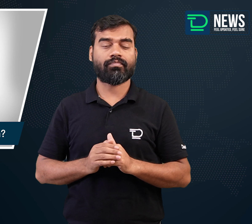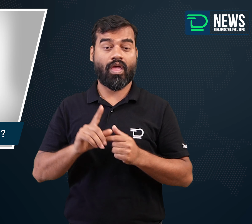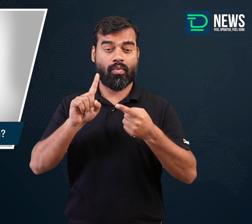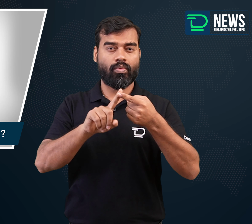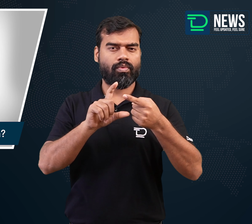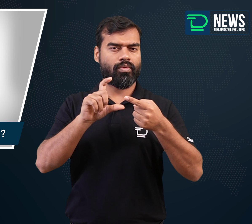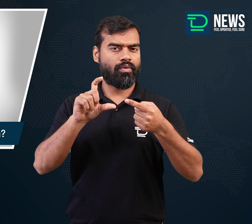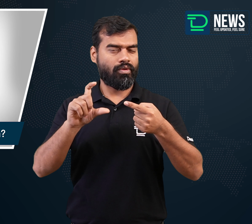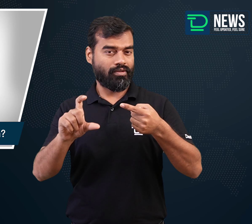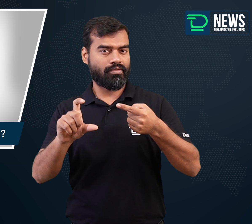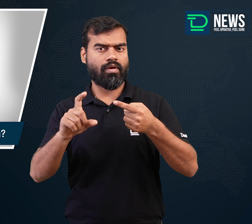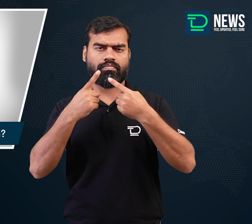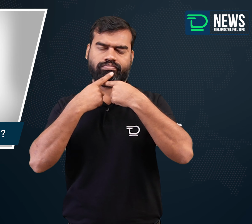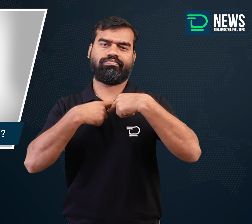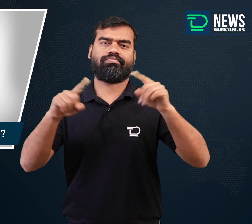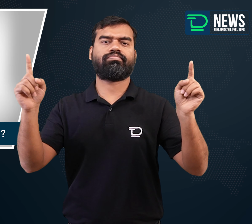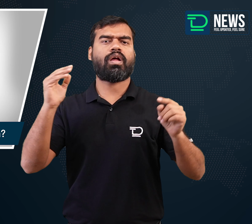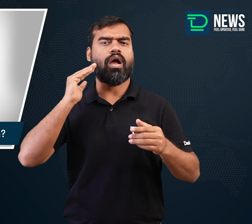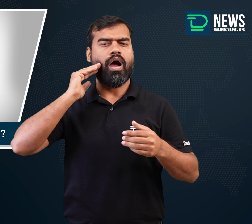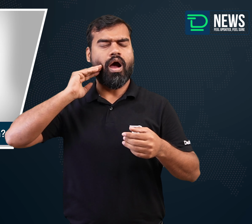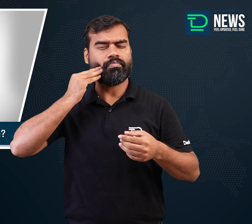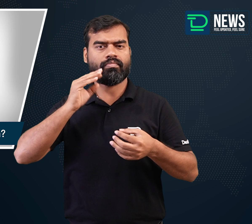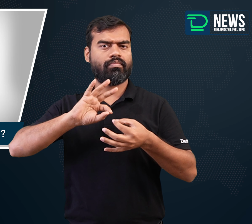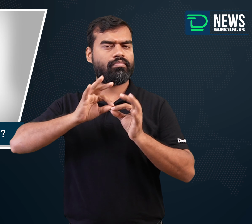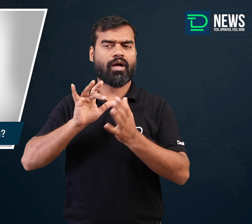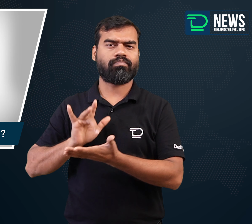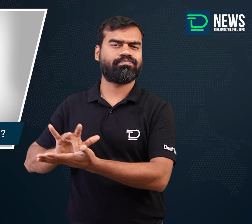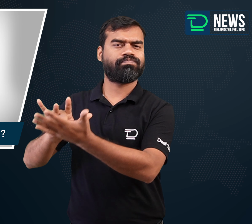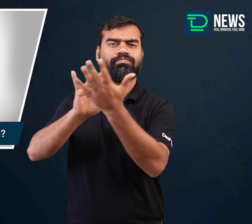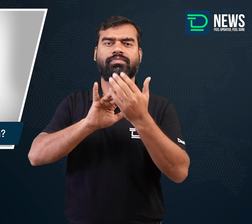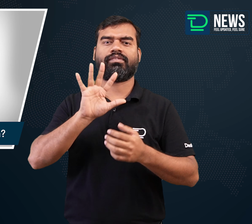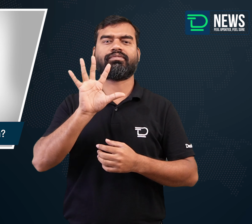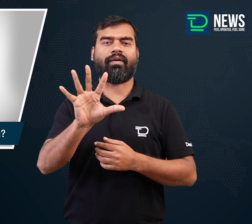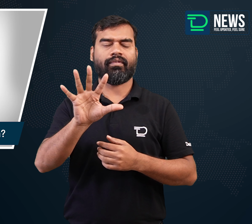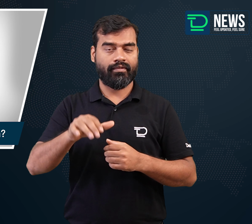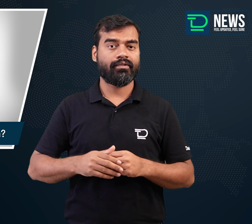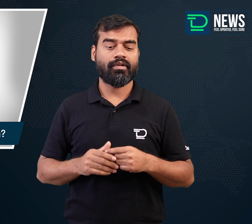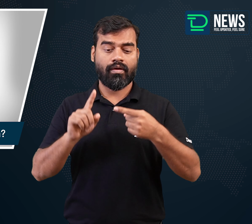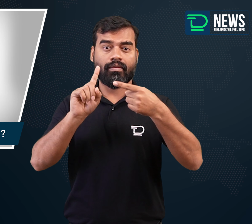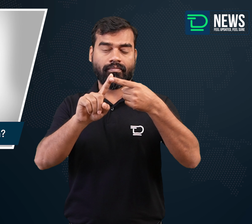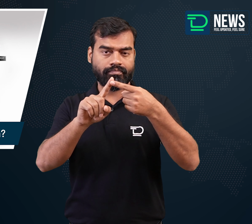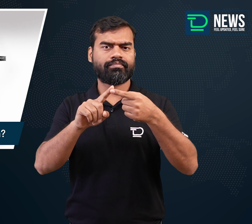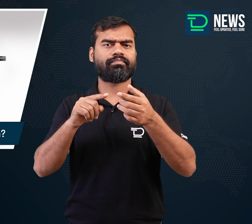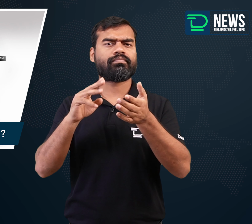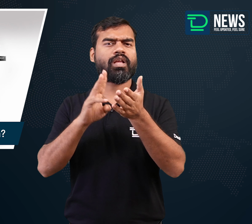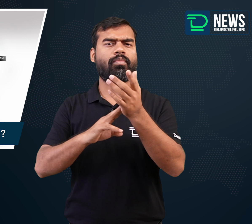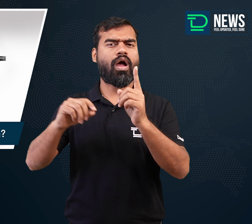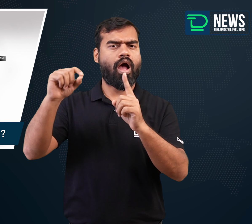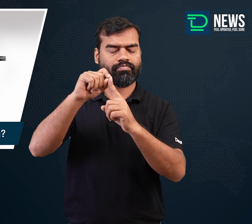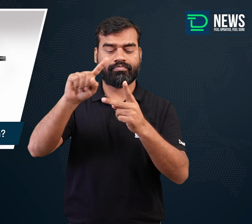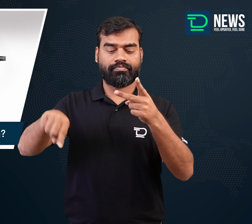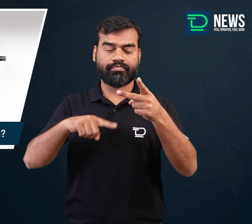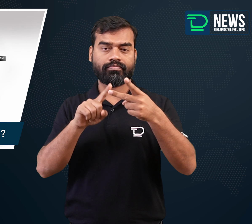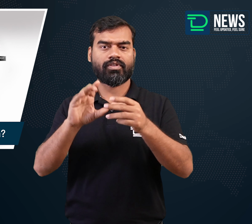Election dates have been announced in five states, namely Madhya Pradesh,